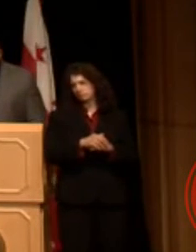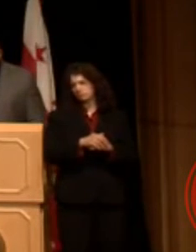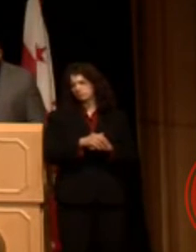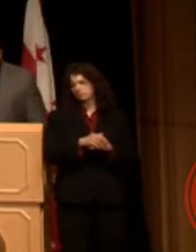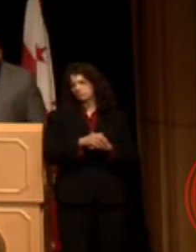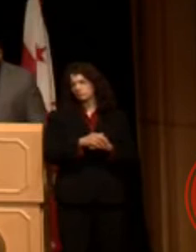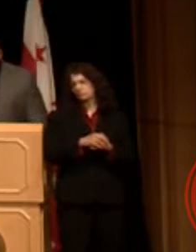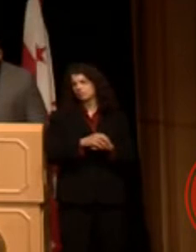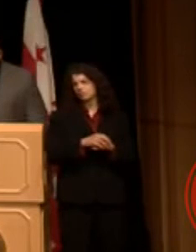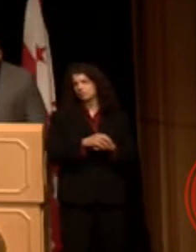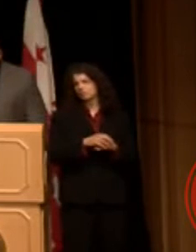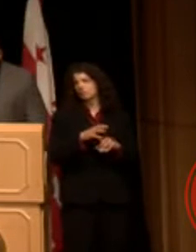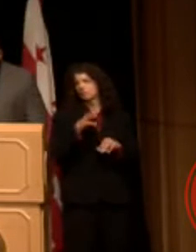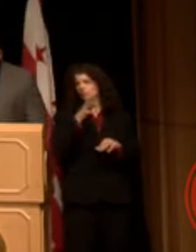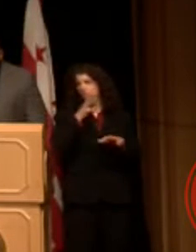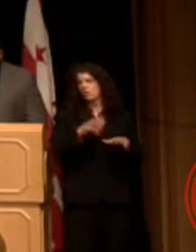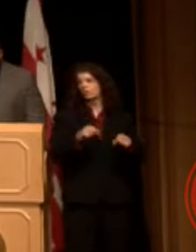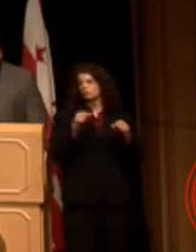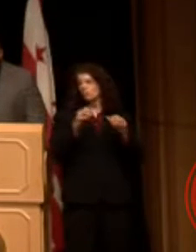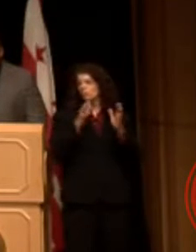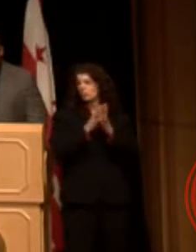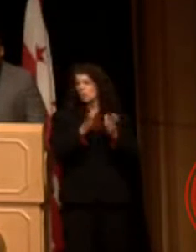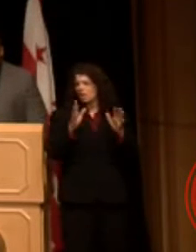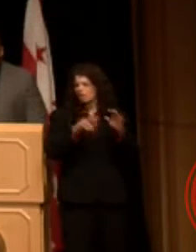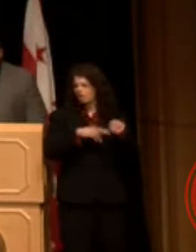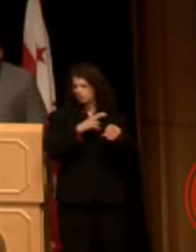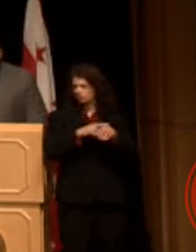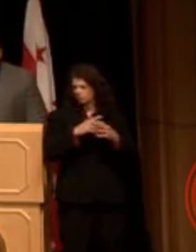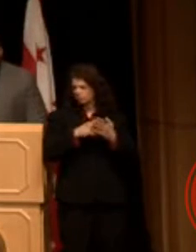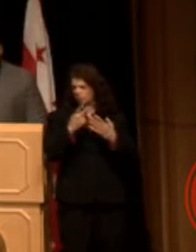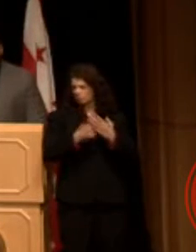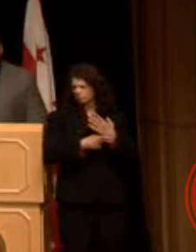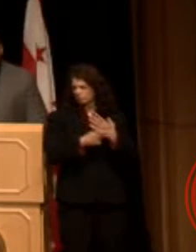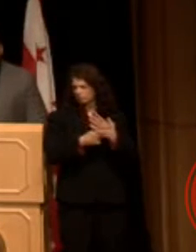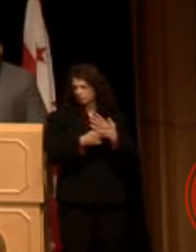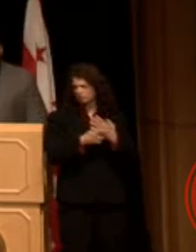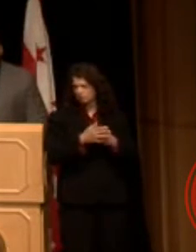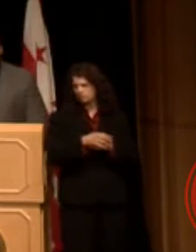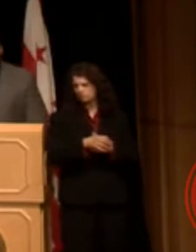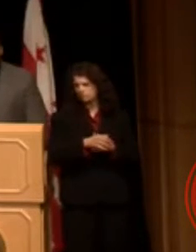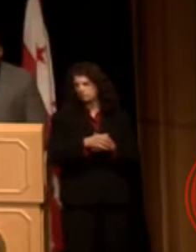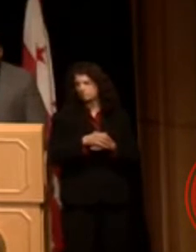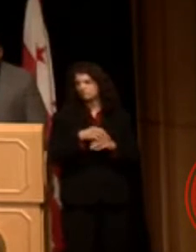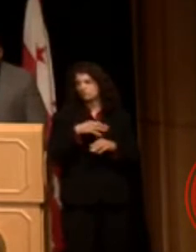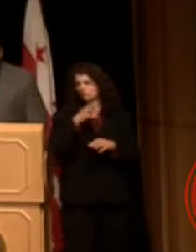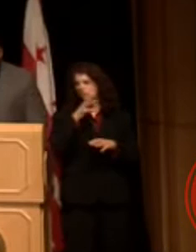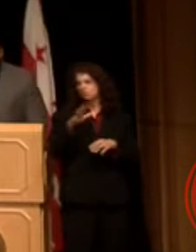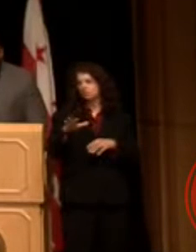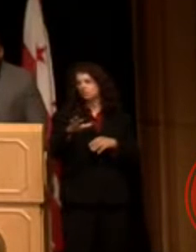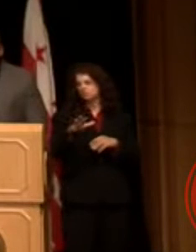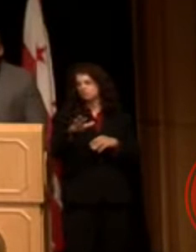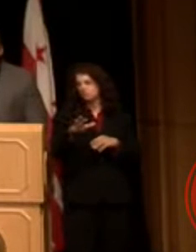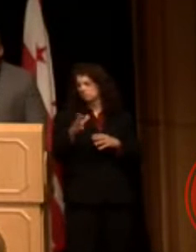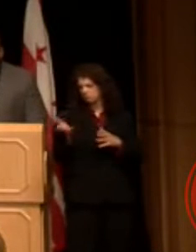A GENERAL CONTRACTOR WILL BE SELECTED THIS SUMMER TO CONSTRUCT THE NEW FACILITY. THANK YOU AGAIN FOR YOUR